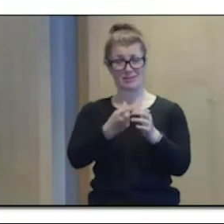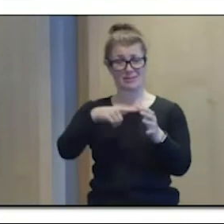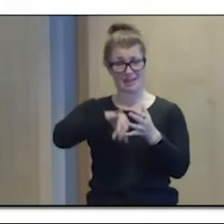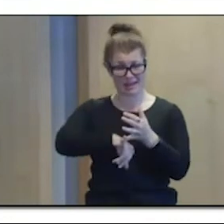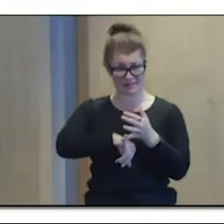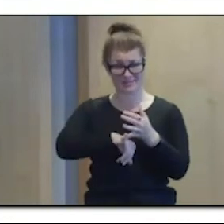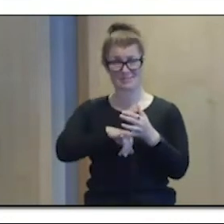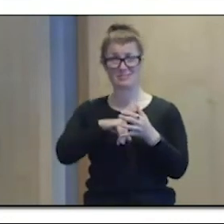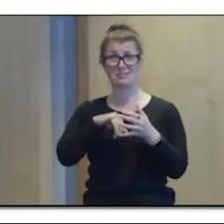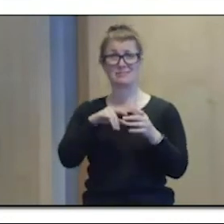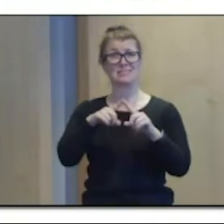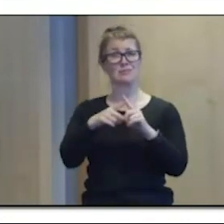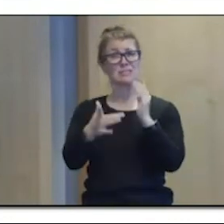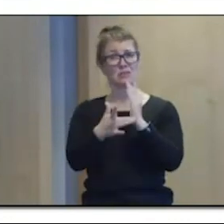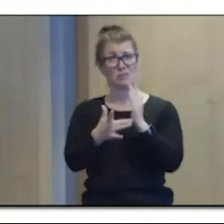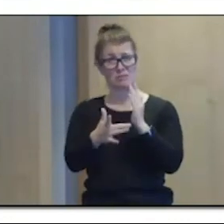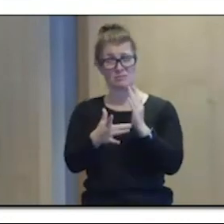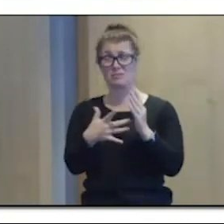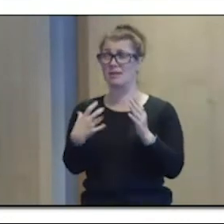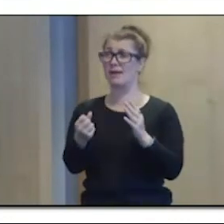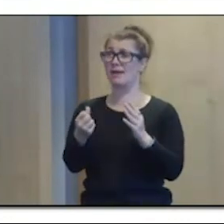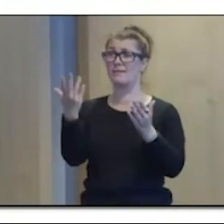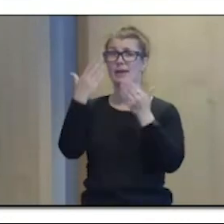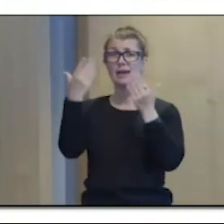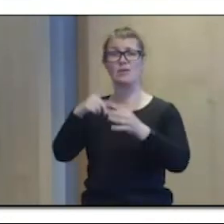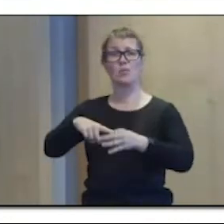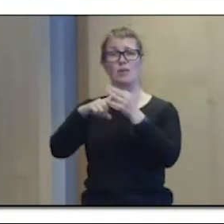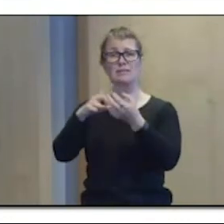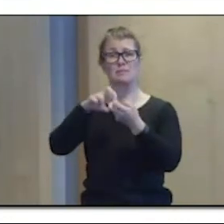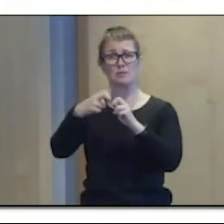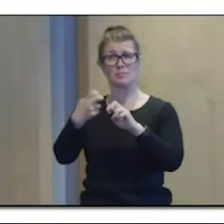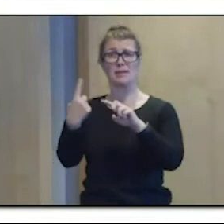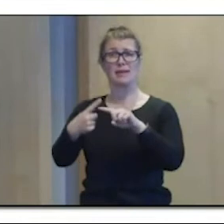They have air quality issues and noise issues but if you're only going to run them for those